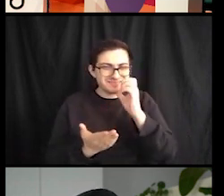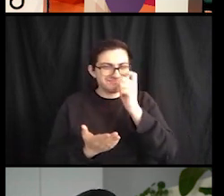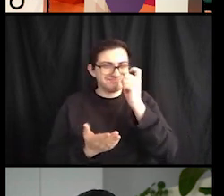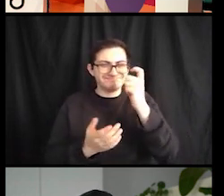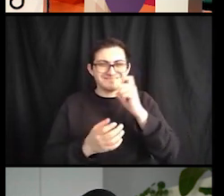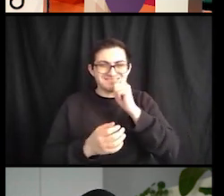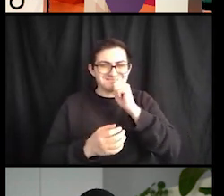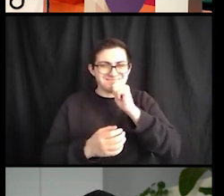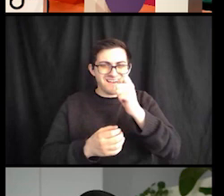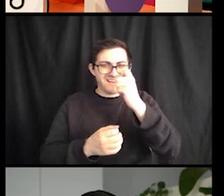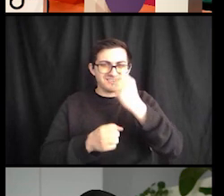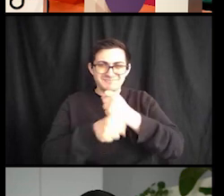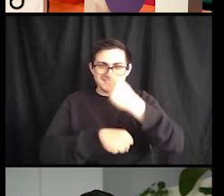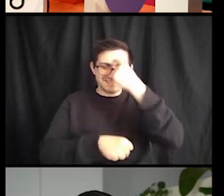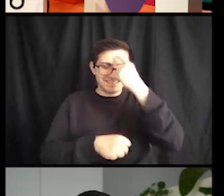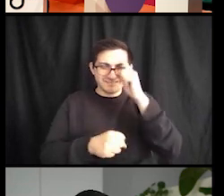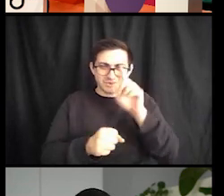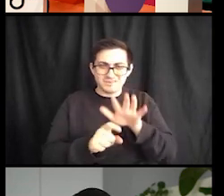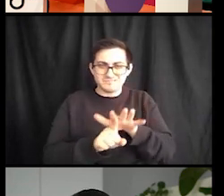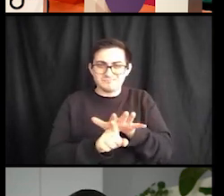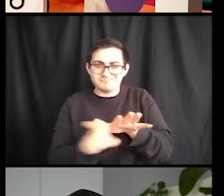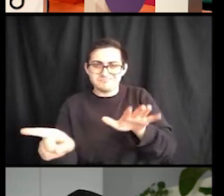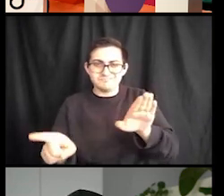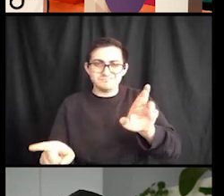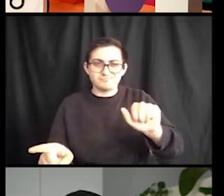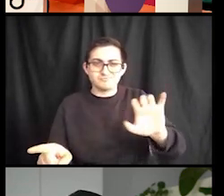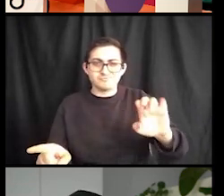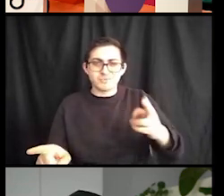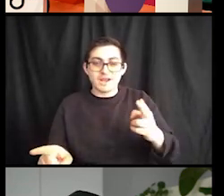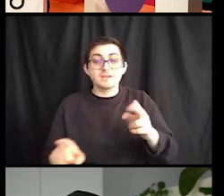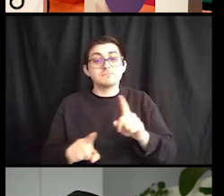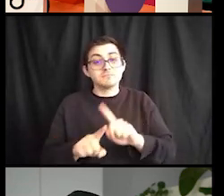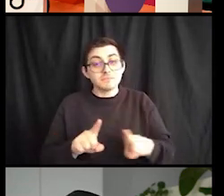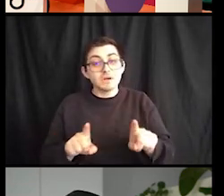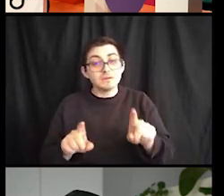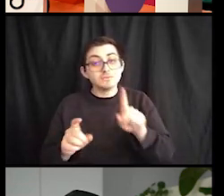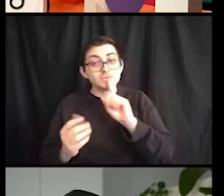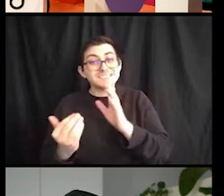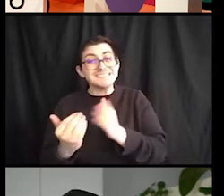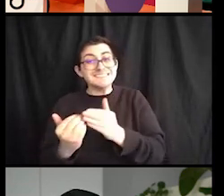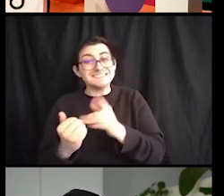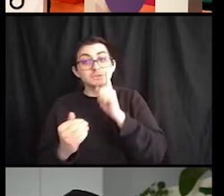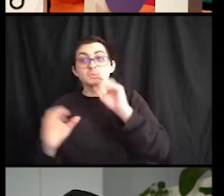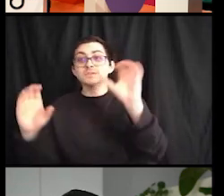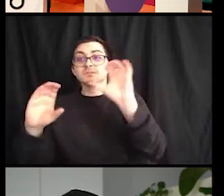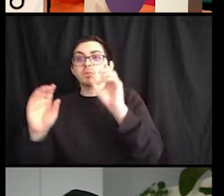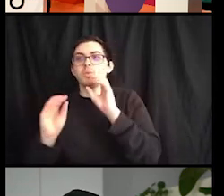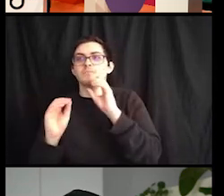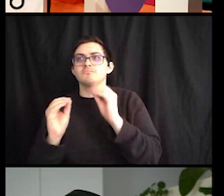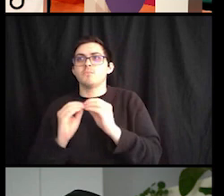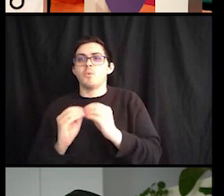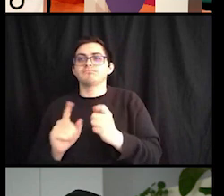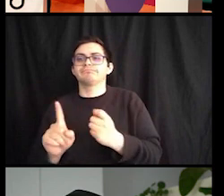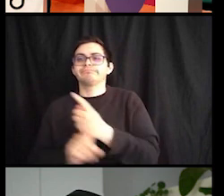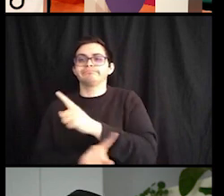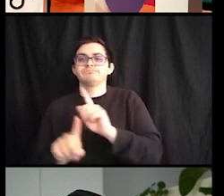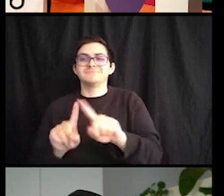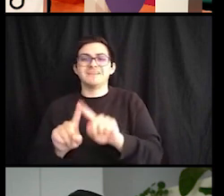ongoing, but we still kind of explore some parts of the design. OK so as a developer though, my nerd senses are definitely